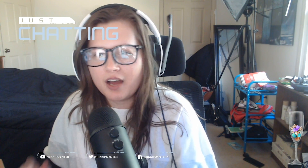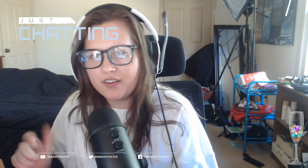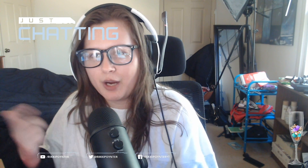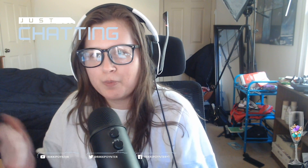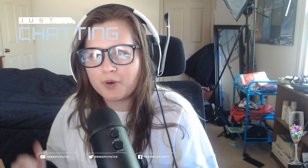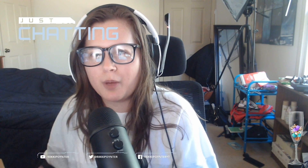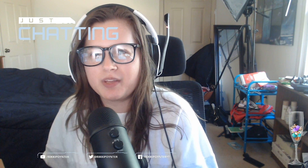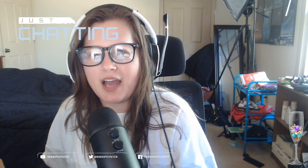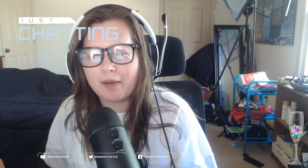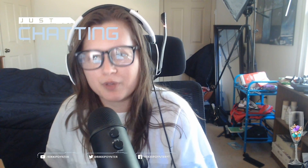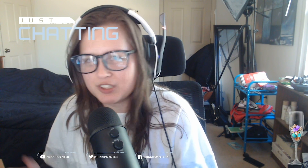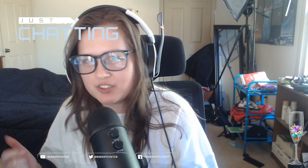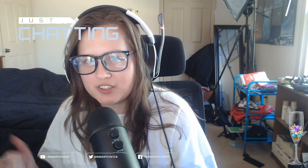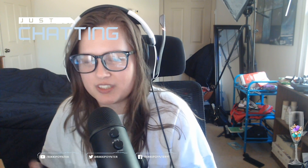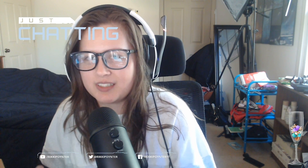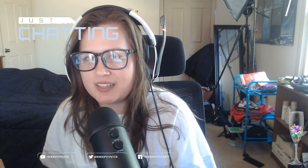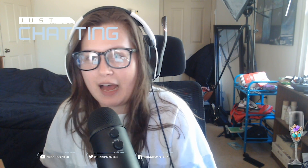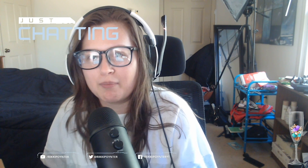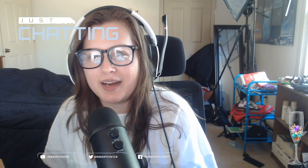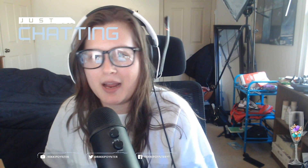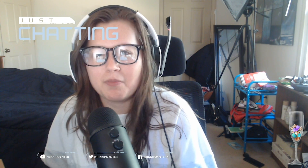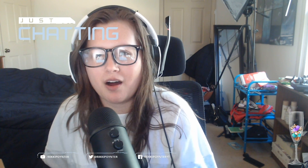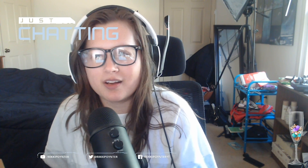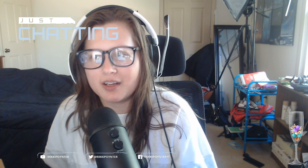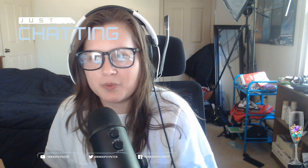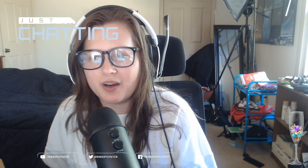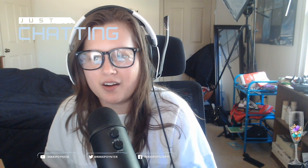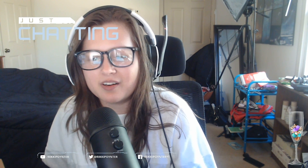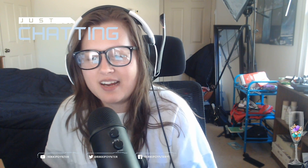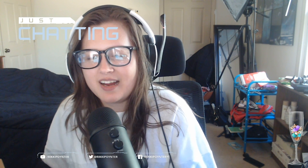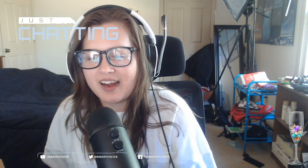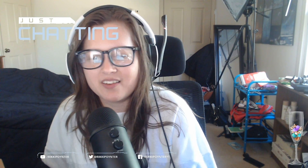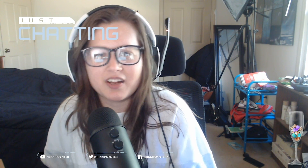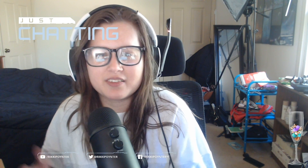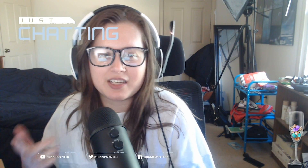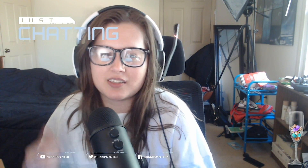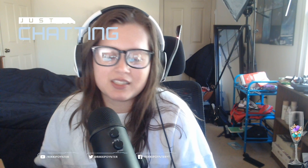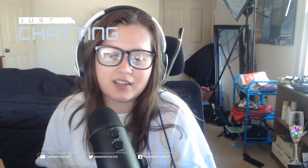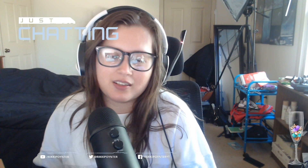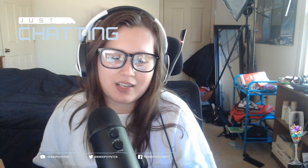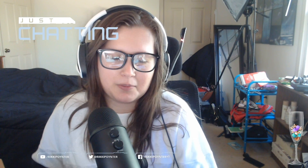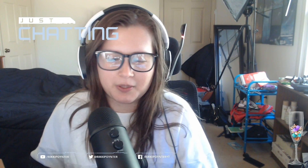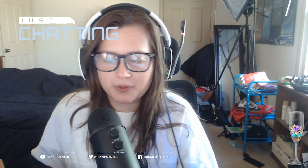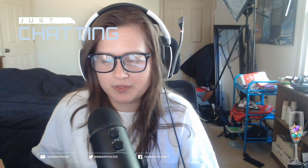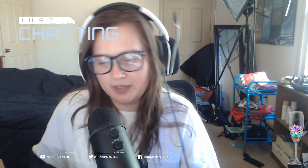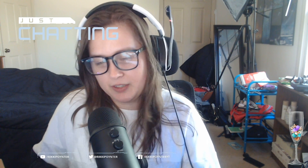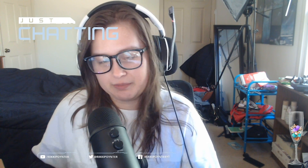And then I pulled up the app which just had my name on it as well, and then suddenly they gave me their...